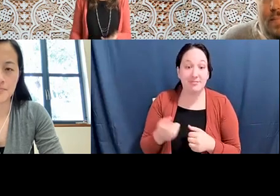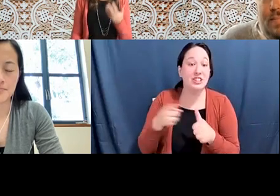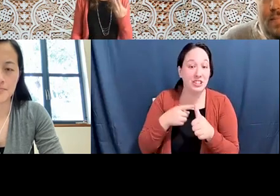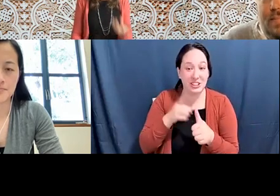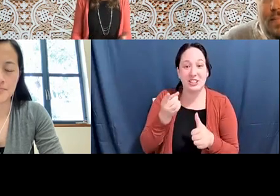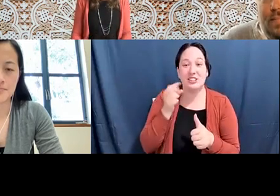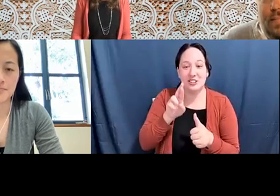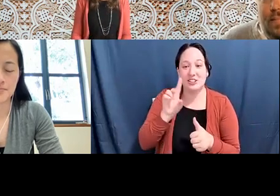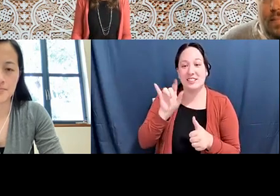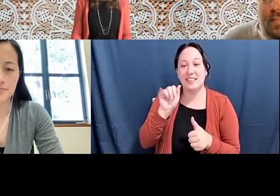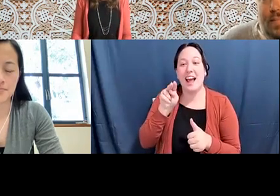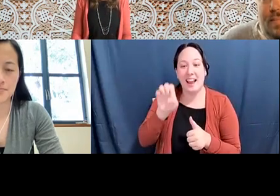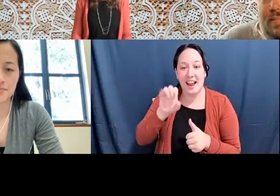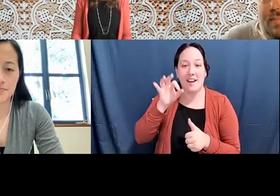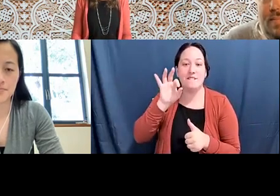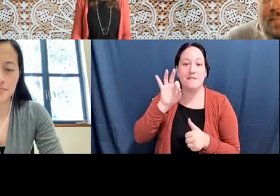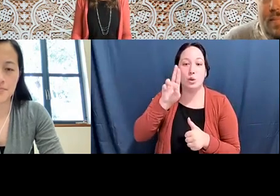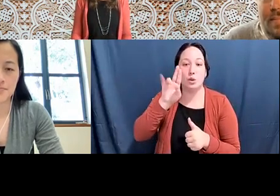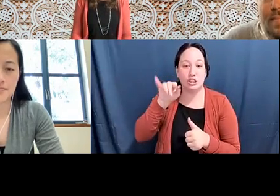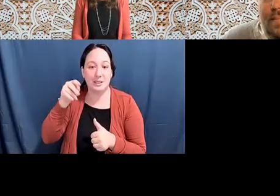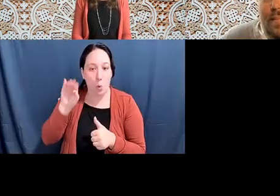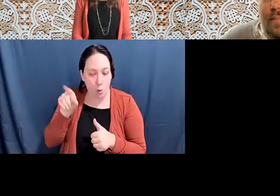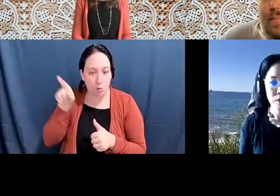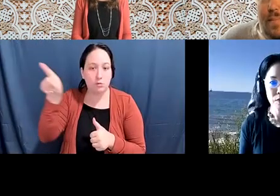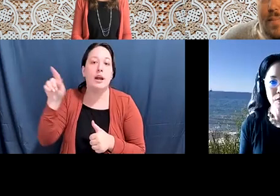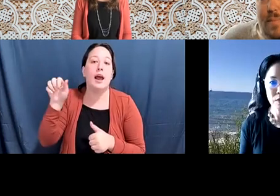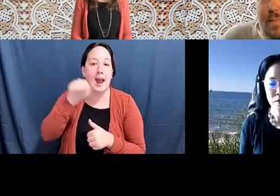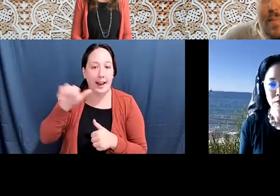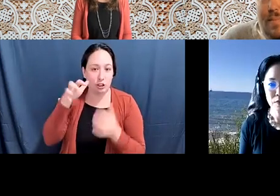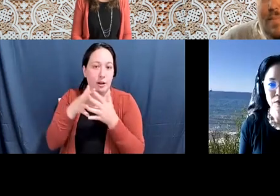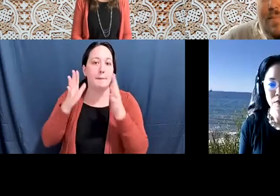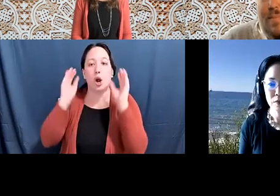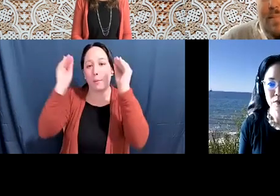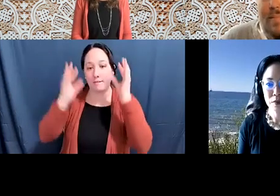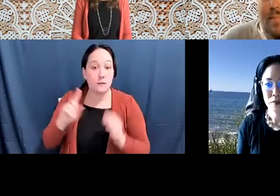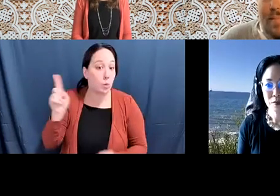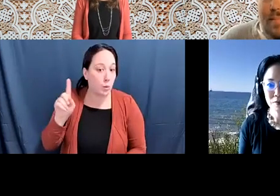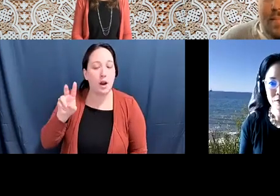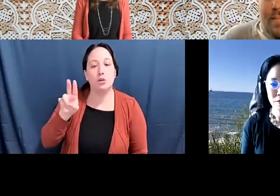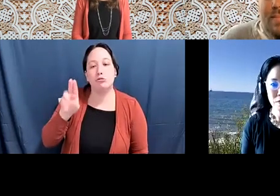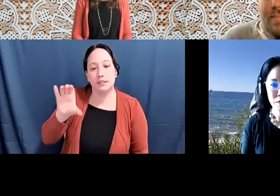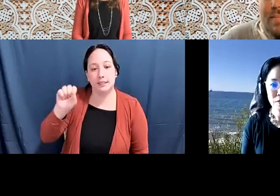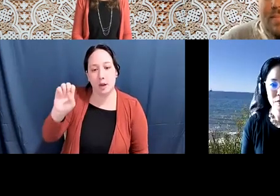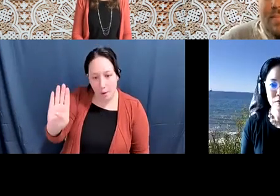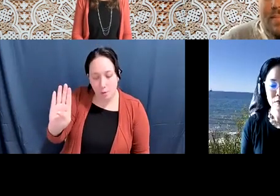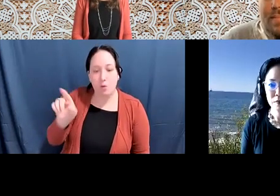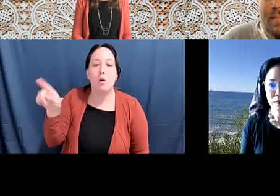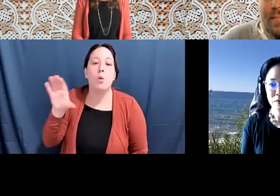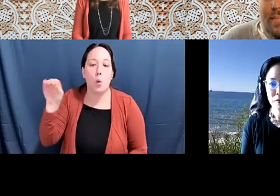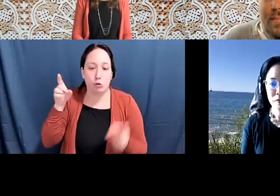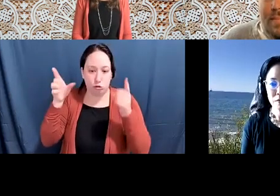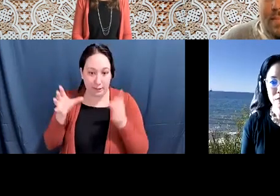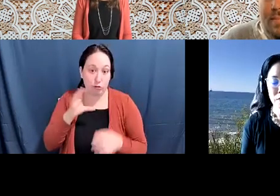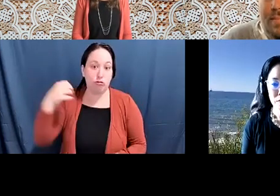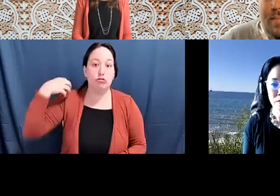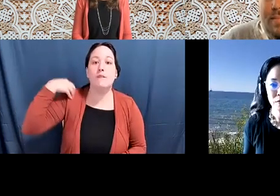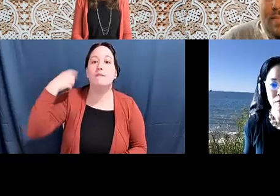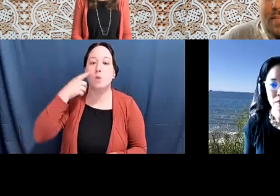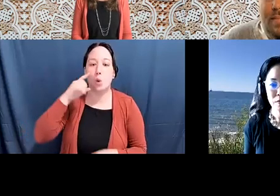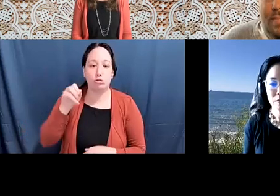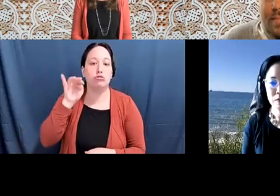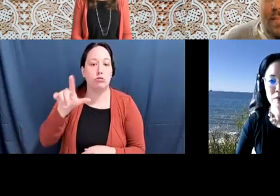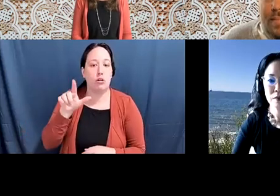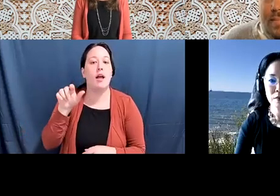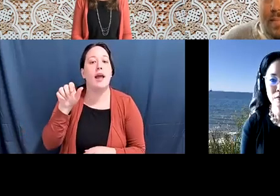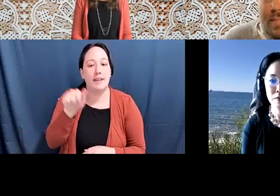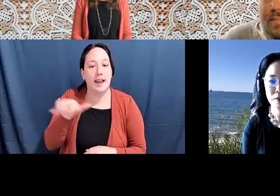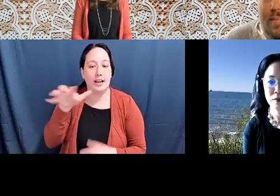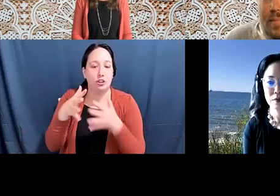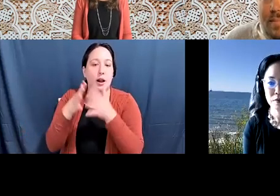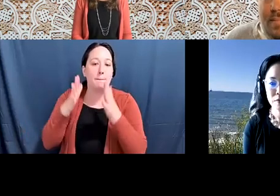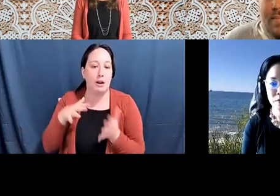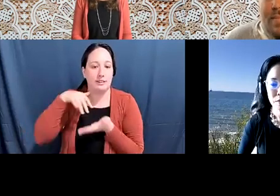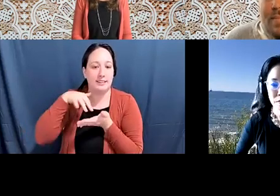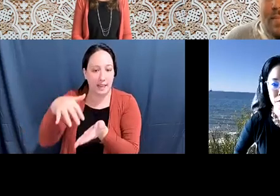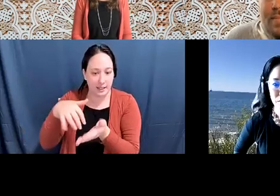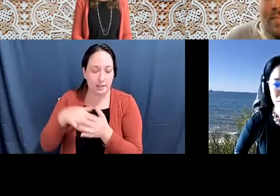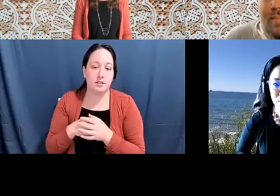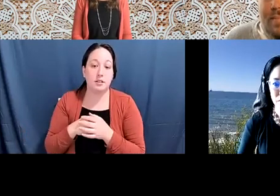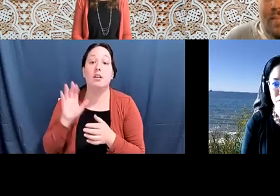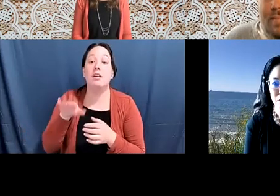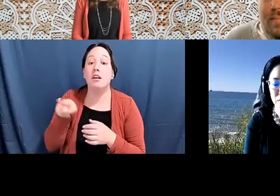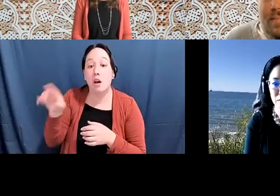Heather McCarty: who is a press... professor of Asian Studies or Asian American Studies at UC Santa Barbara and co director and chief of The Journal of Asian American Studies, she is an author, or co editor, of several books on Asian American.